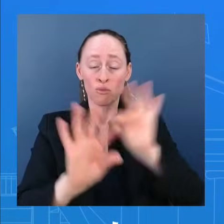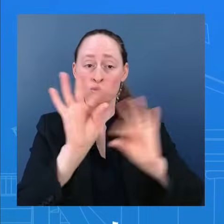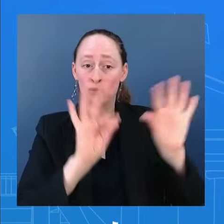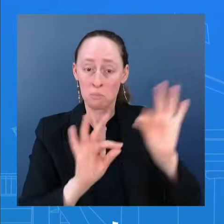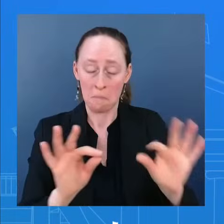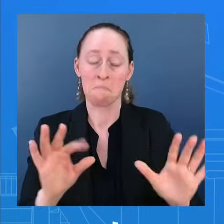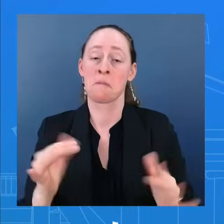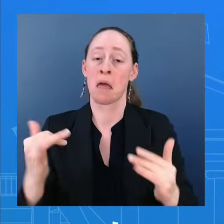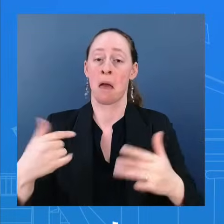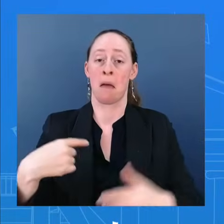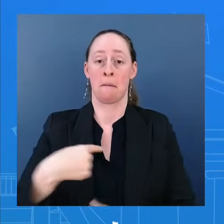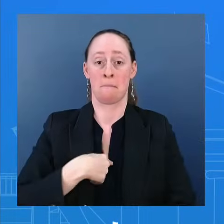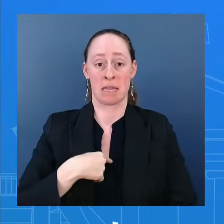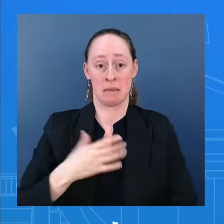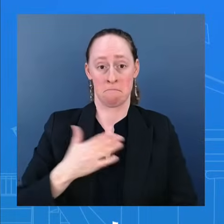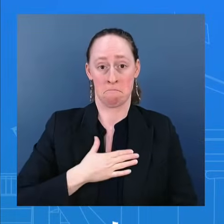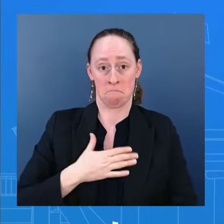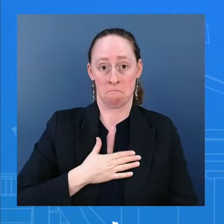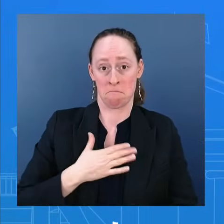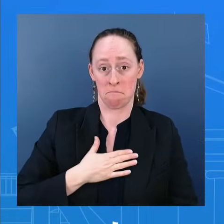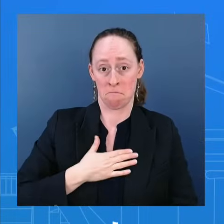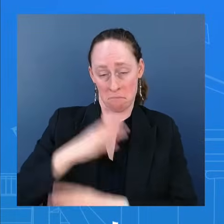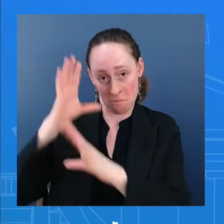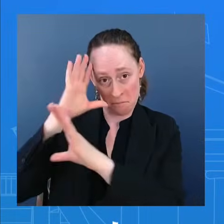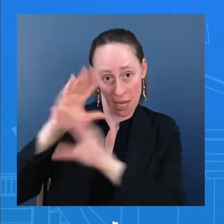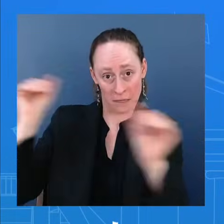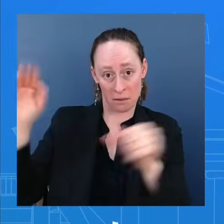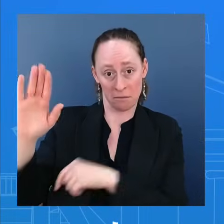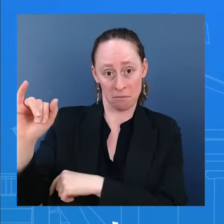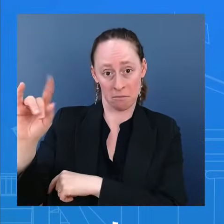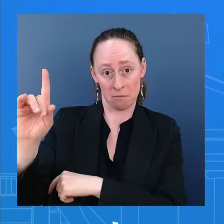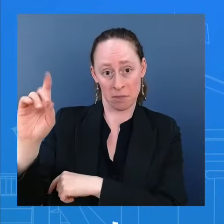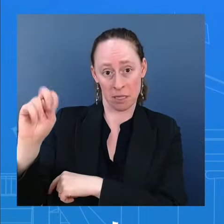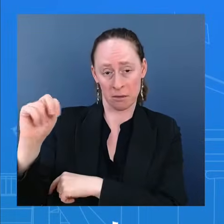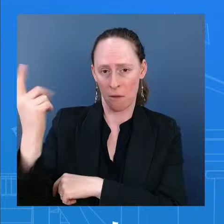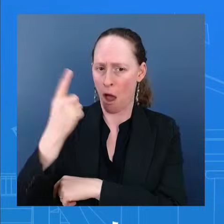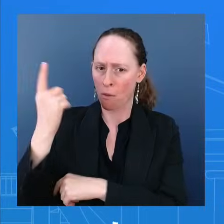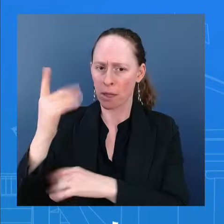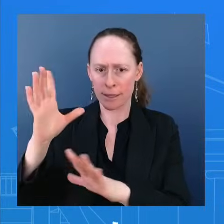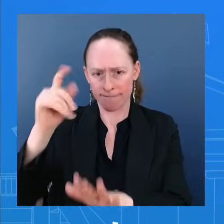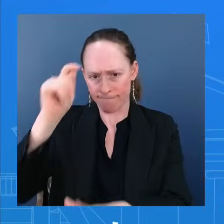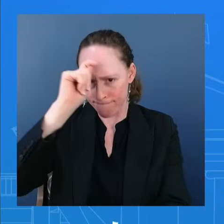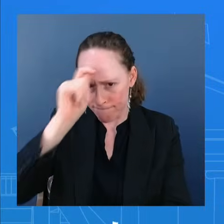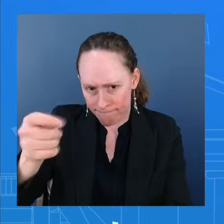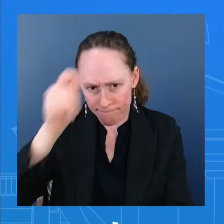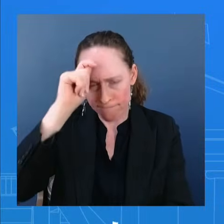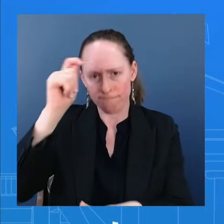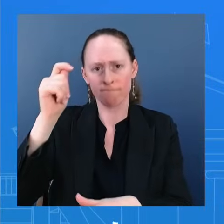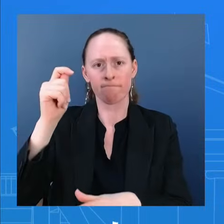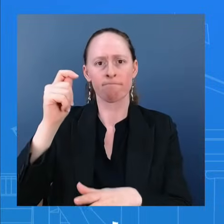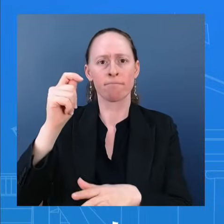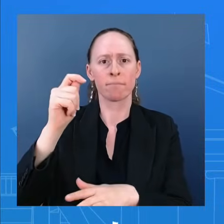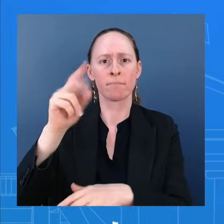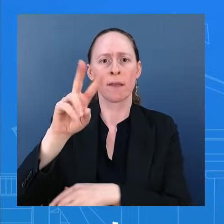and the work that they do here and around the world. We value and we respect that they have an editorial independence,